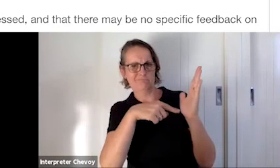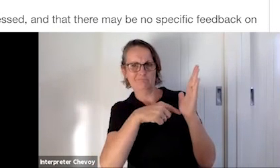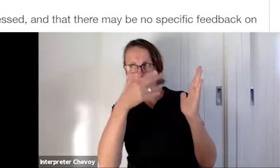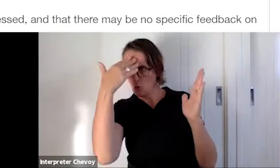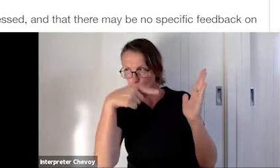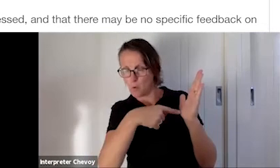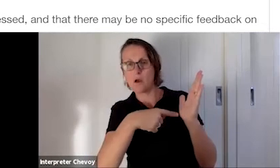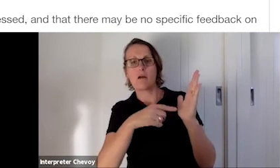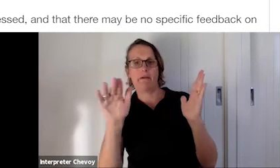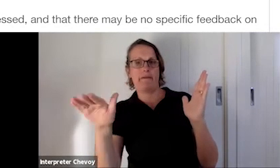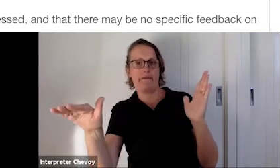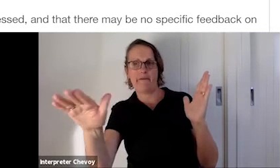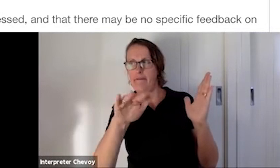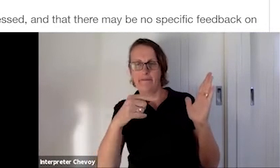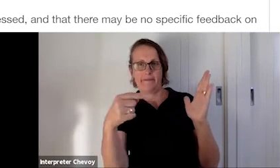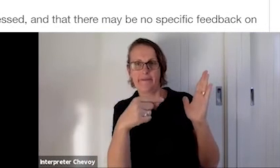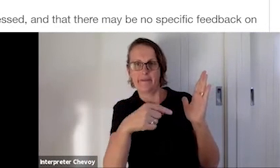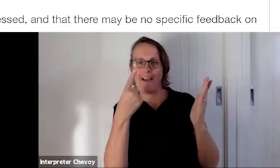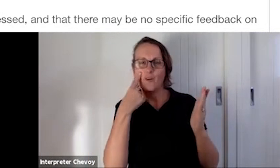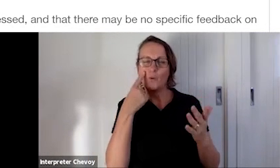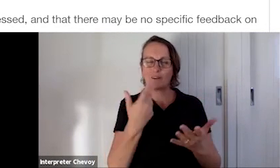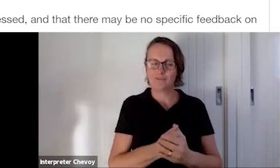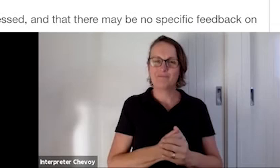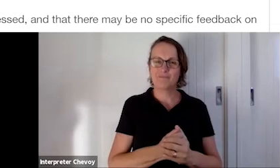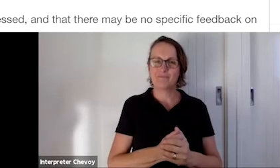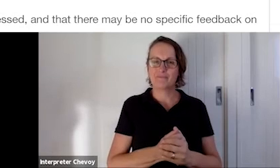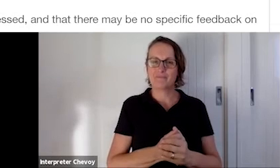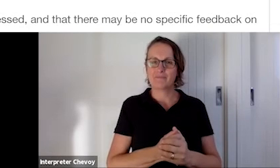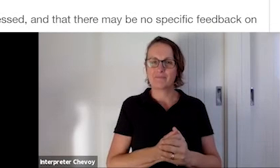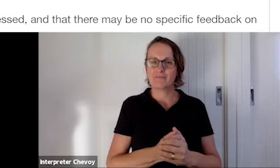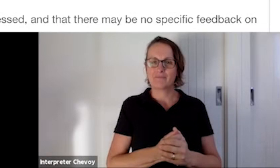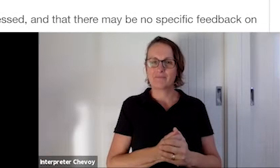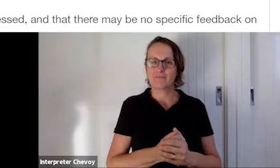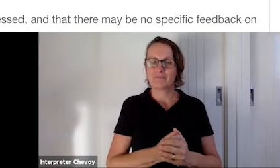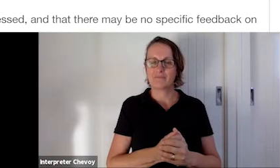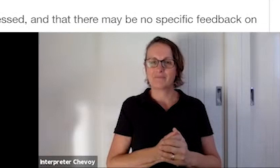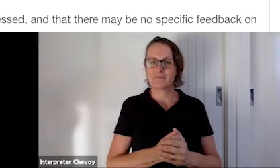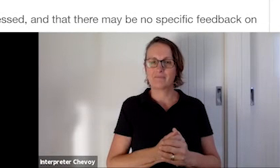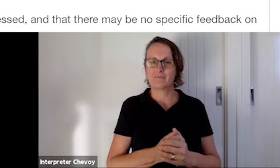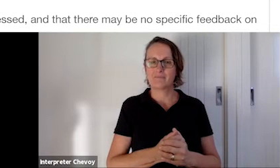up on. And particularly where every assessor is different they are all experts in their field,